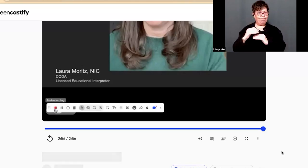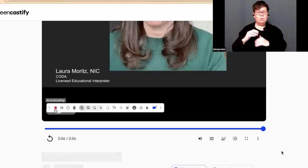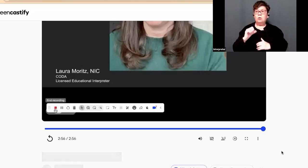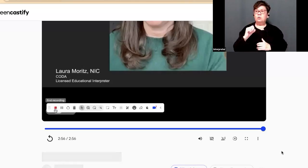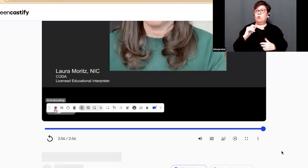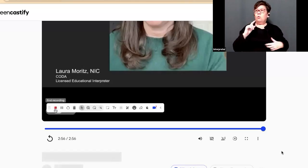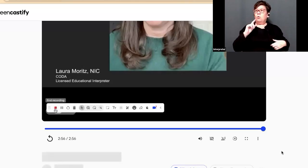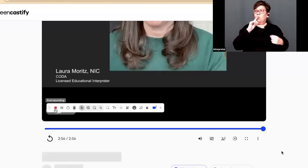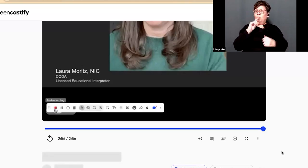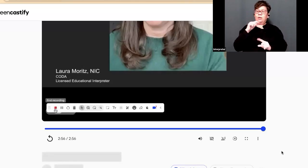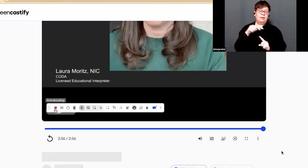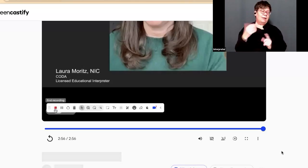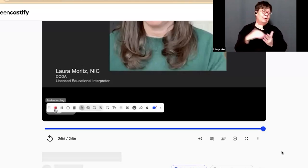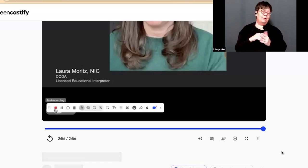language is key.